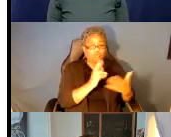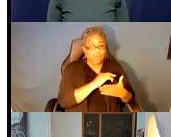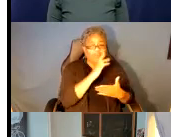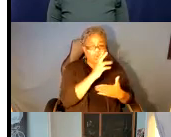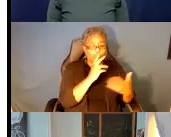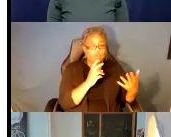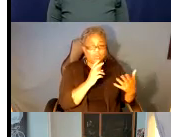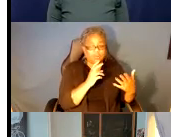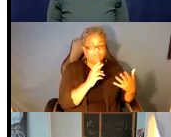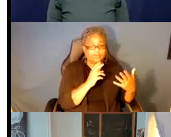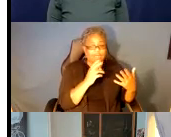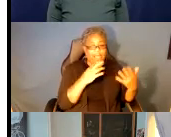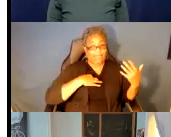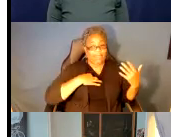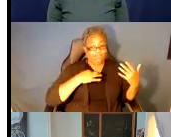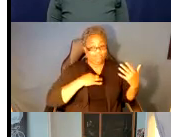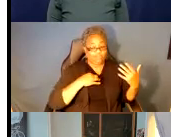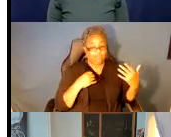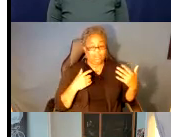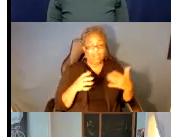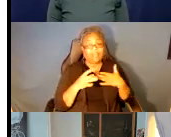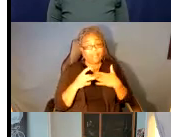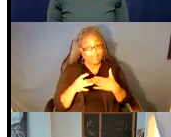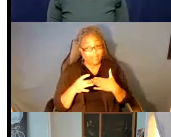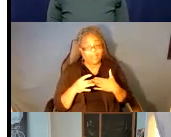on the Arts Impact for Individuals web page.